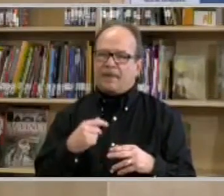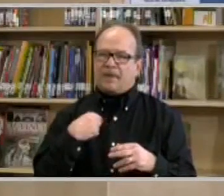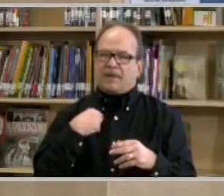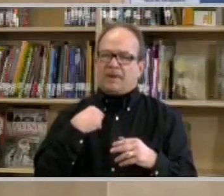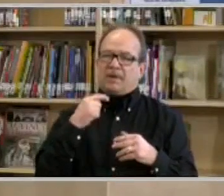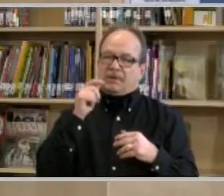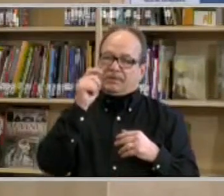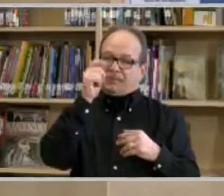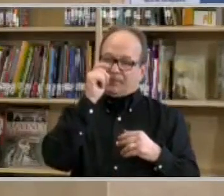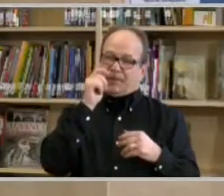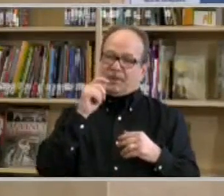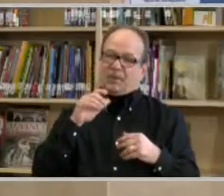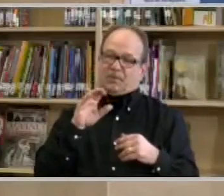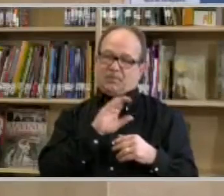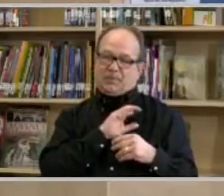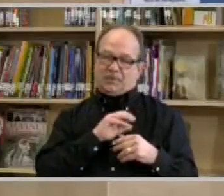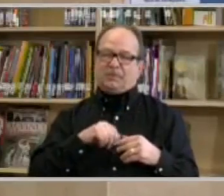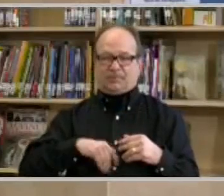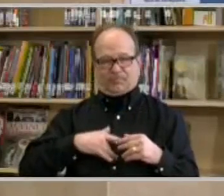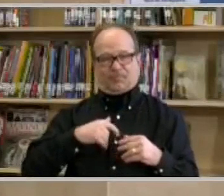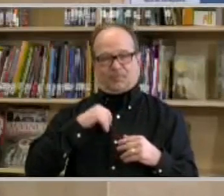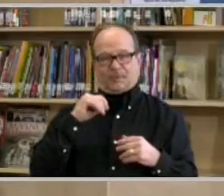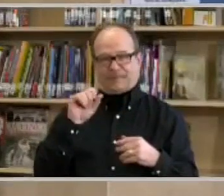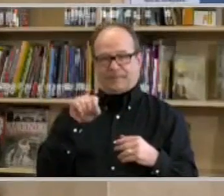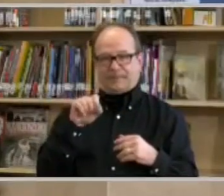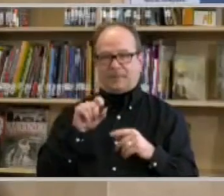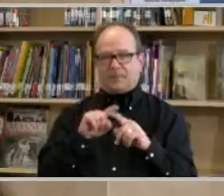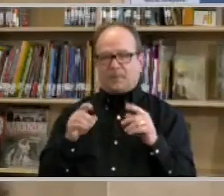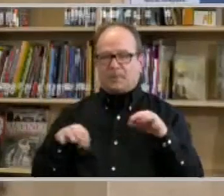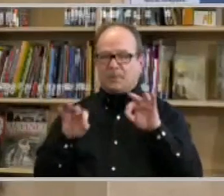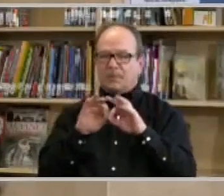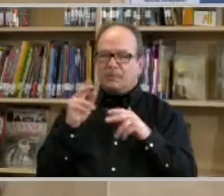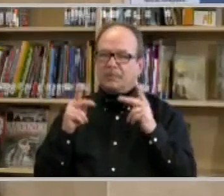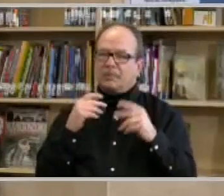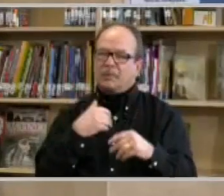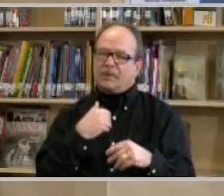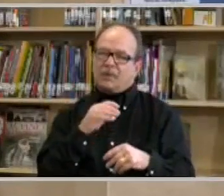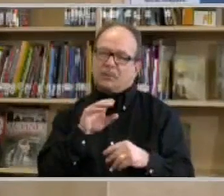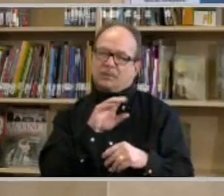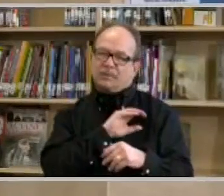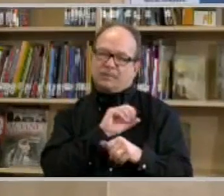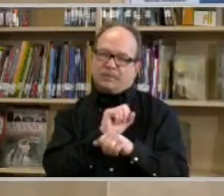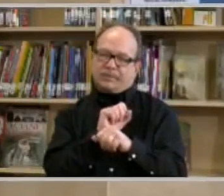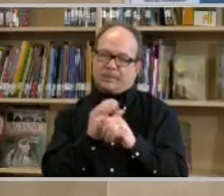STEADFAST COMMITTEE TO A SANCTUARY CITY. I WEAR THAT HAT AND I WANT TO WEAR IT RIGHT NOW, BUT IT'S